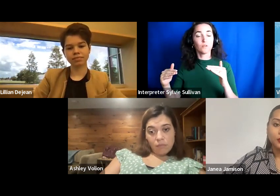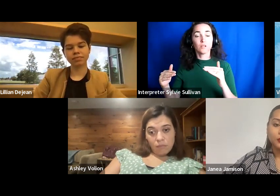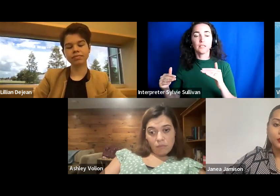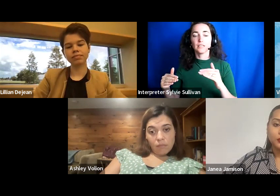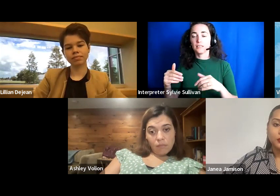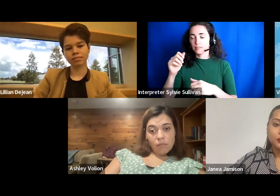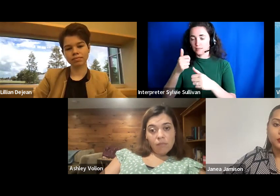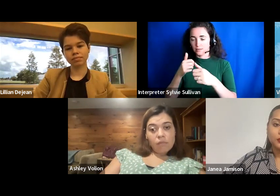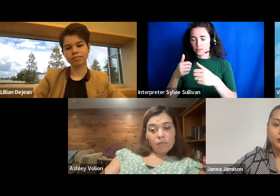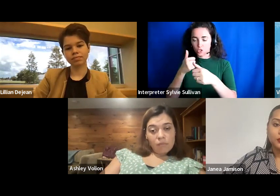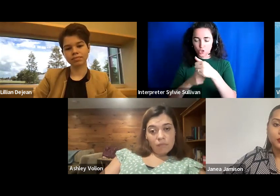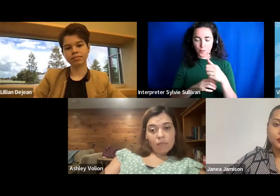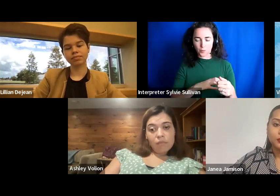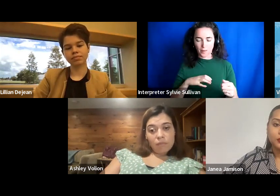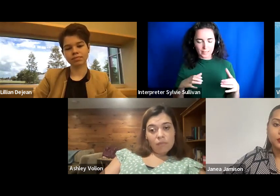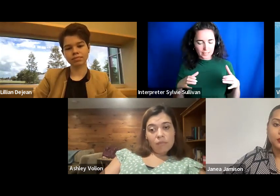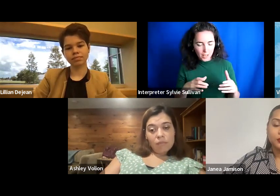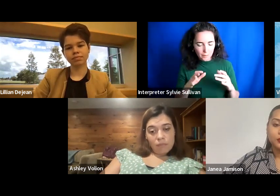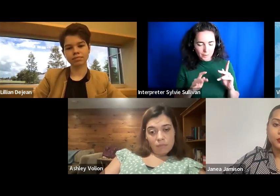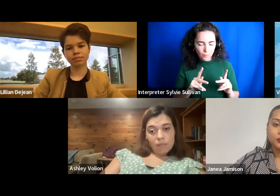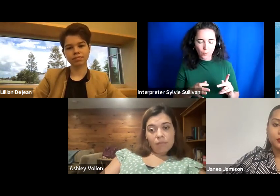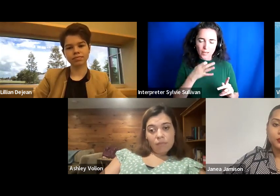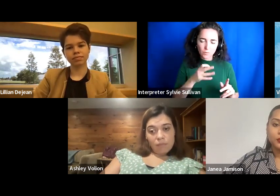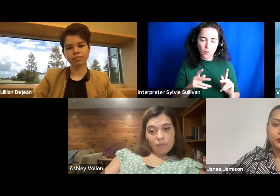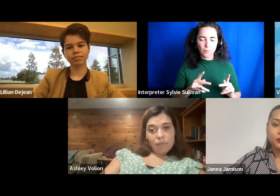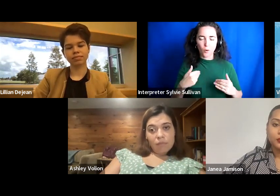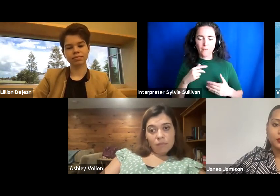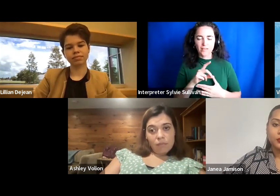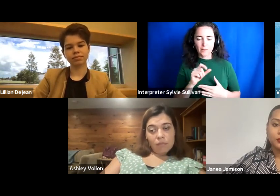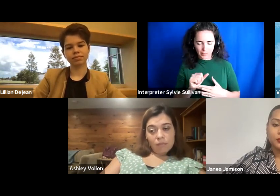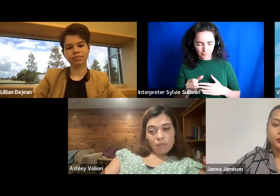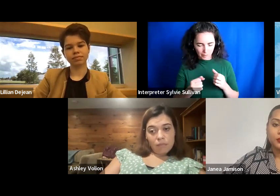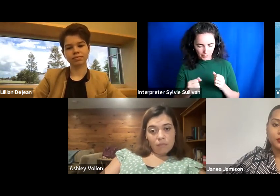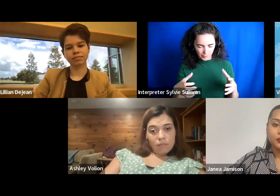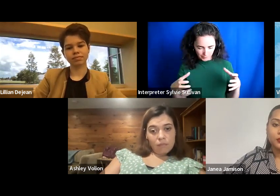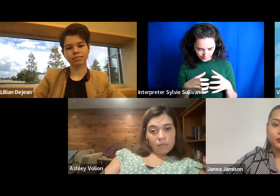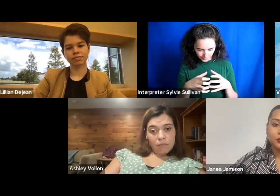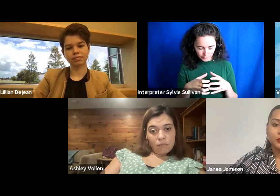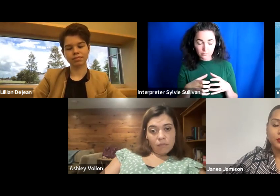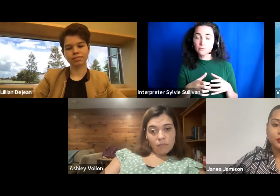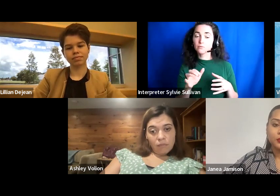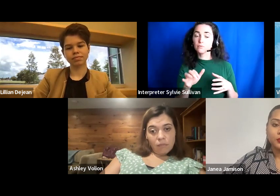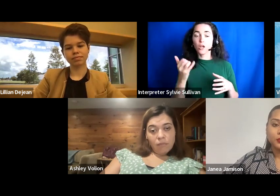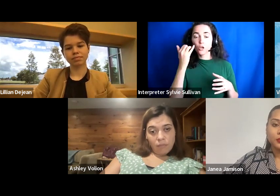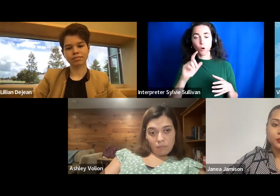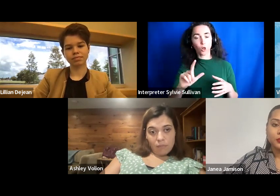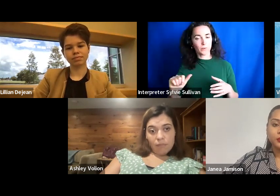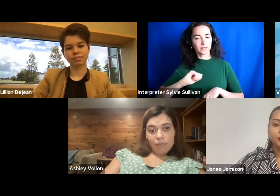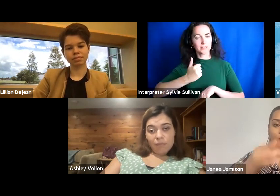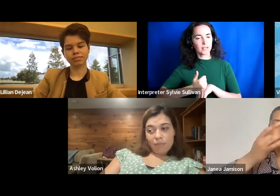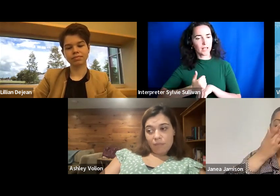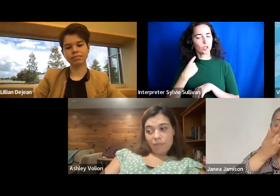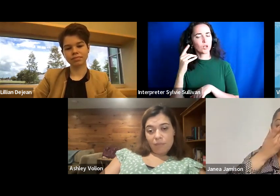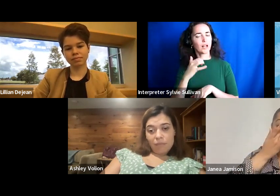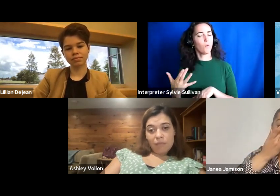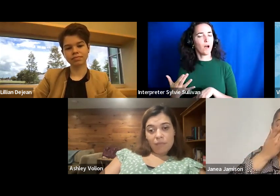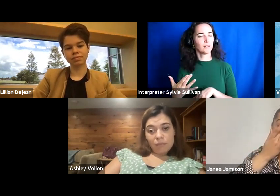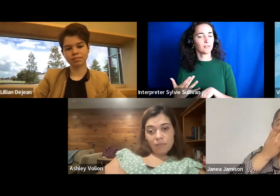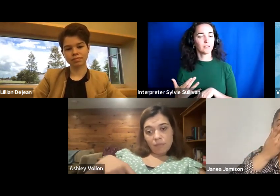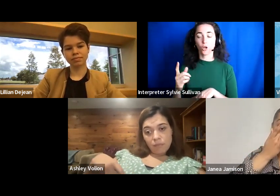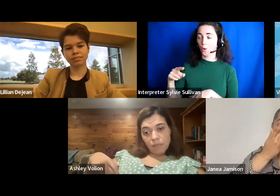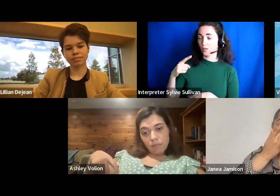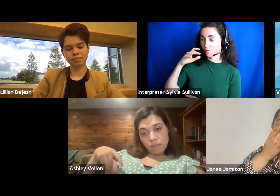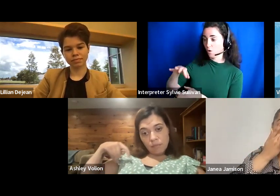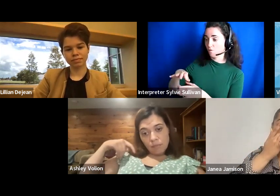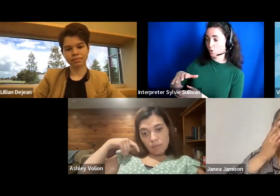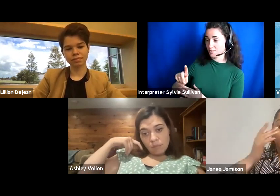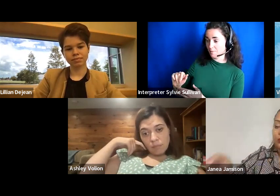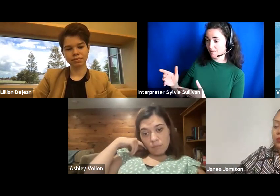voters with disabilities or other experts in the field. And what would it look like for Louisiana to have that as a resource, not just for for voters, with disabilities, but as you know, part of the